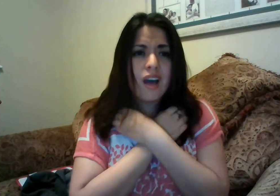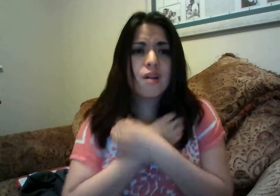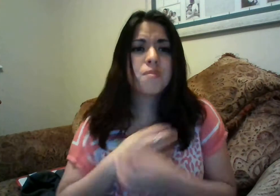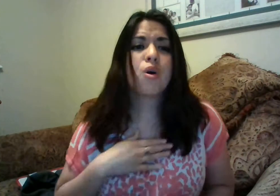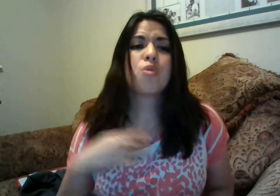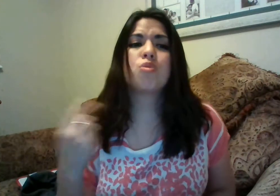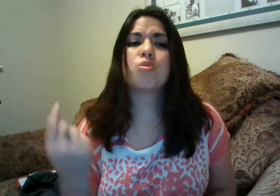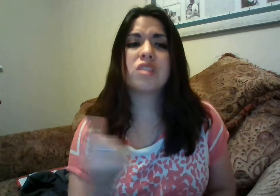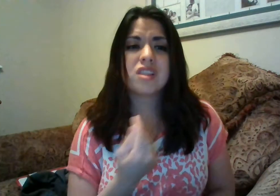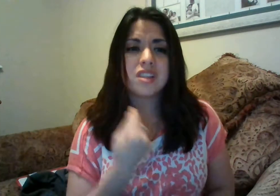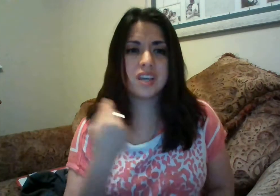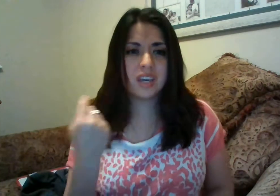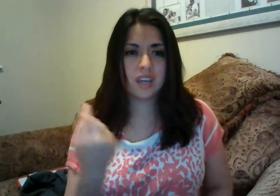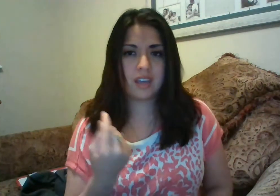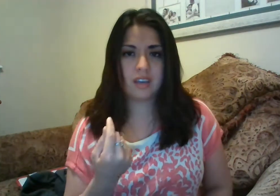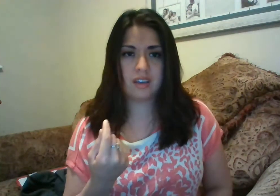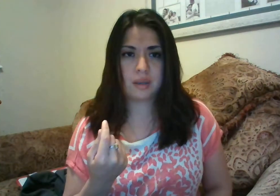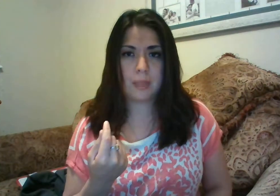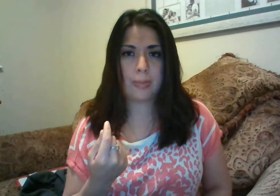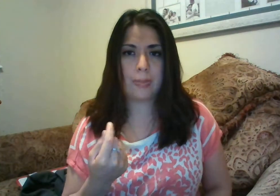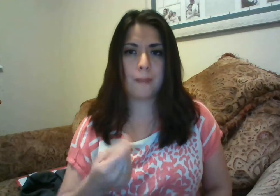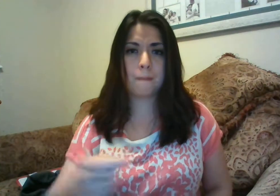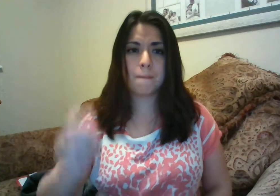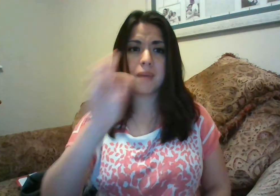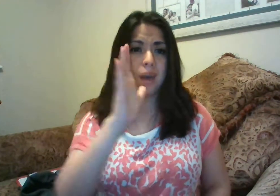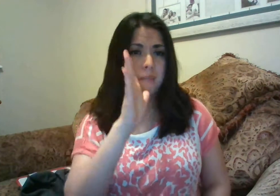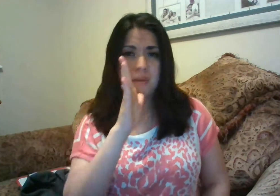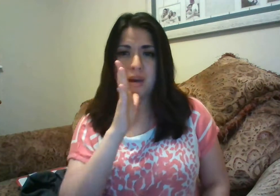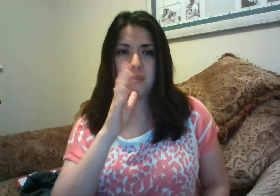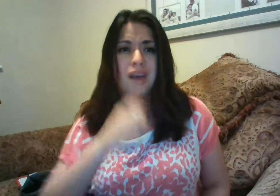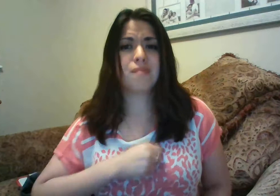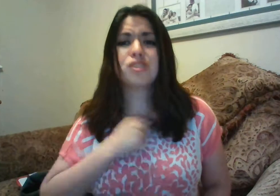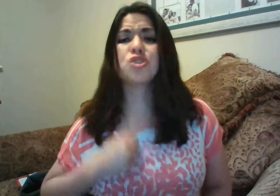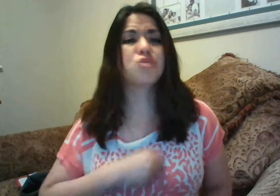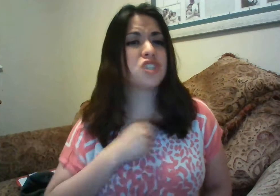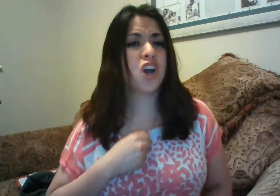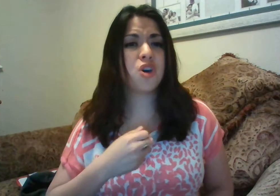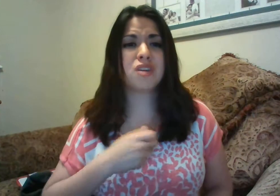I'm lonely Momma, I'm so sorry,